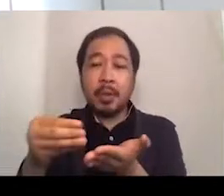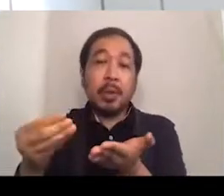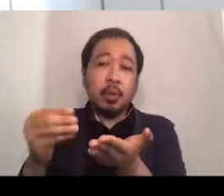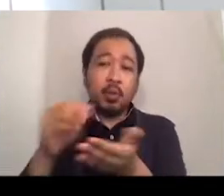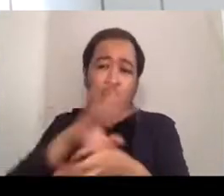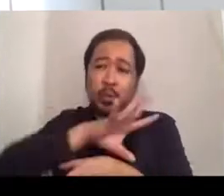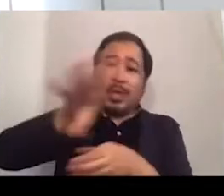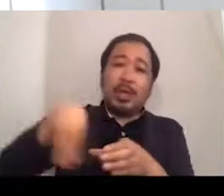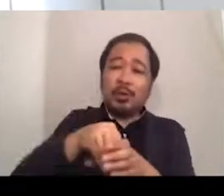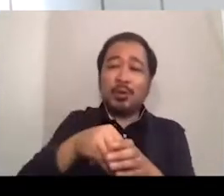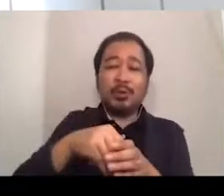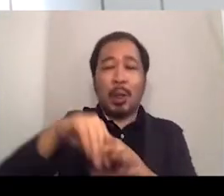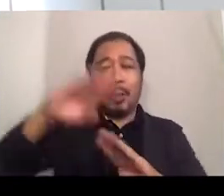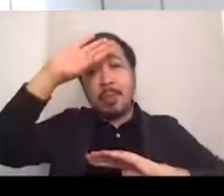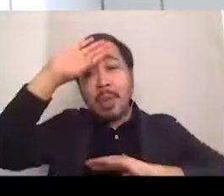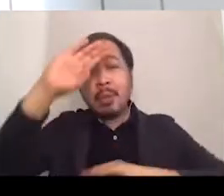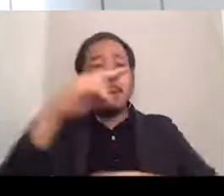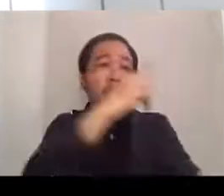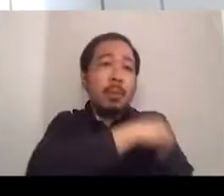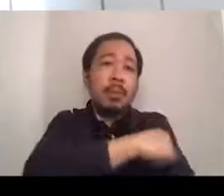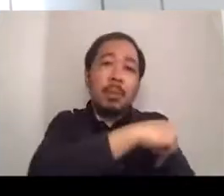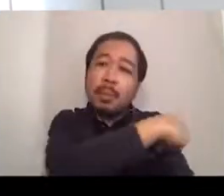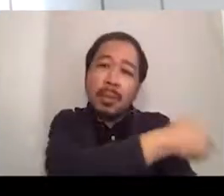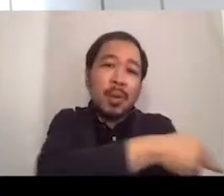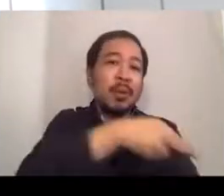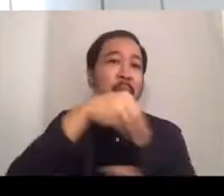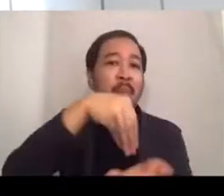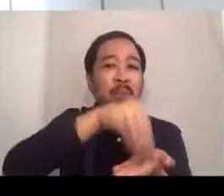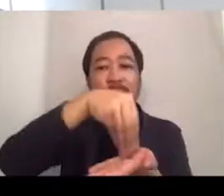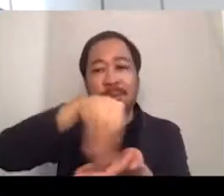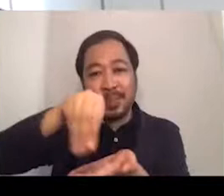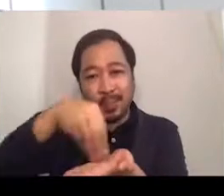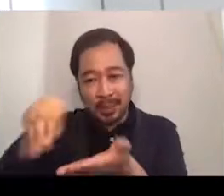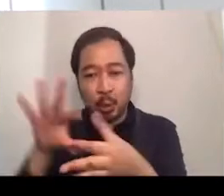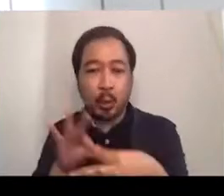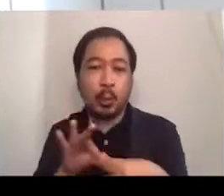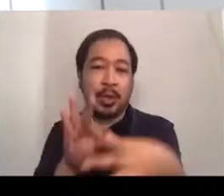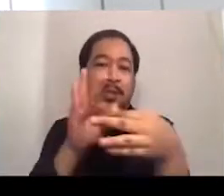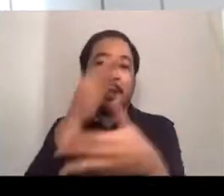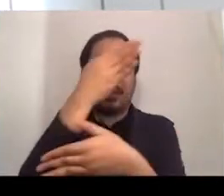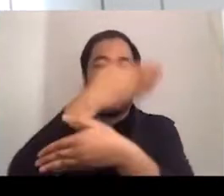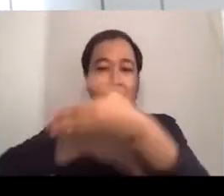And also a monthly non-means-tested disability allowance to persons with disabilities